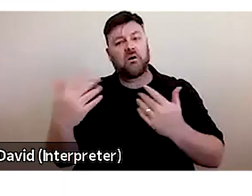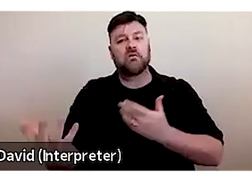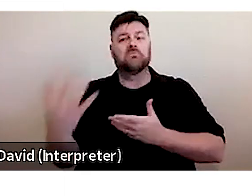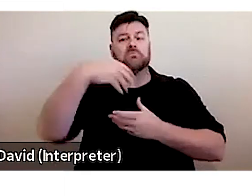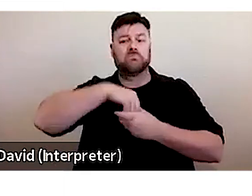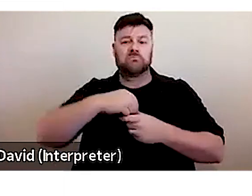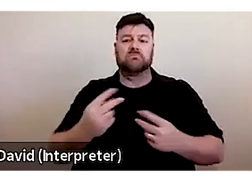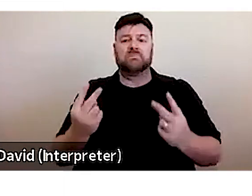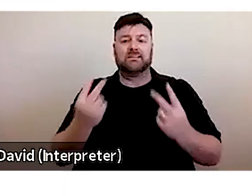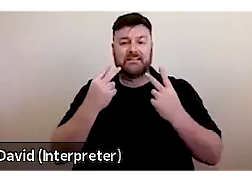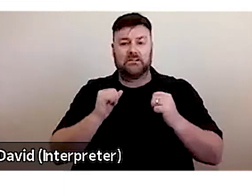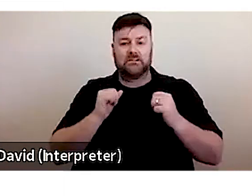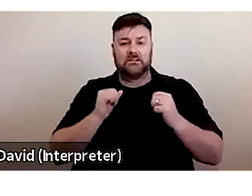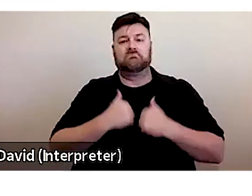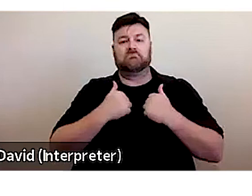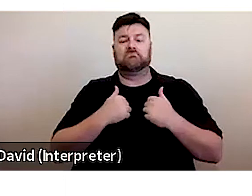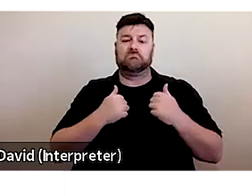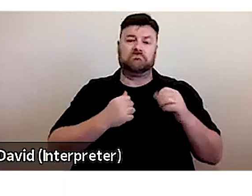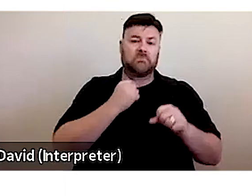Especially now that it's online.